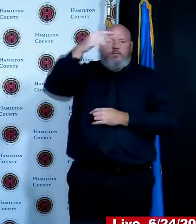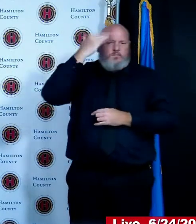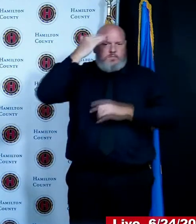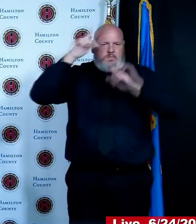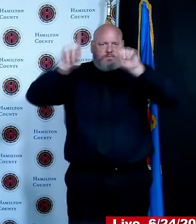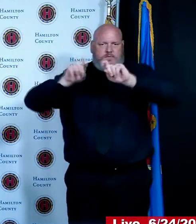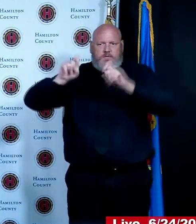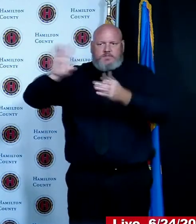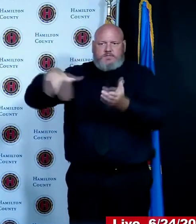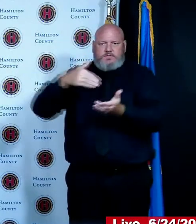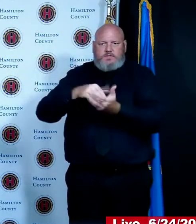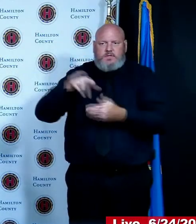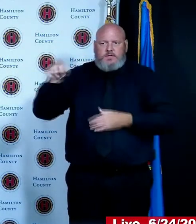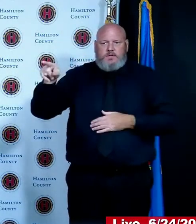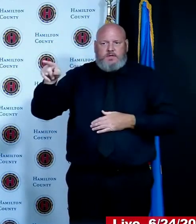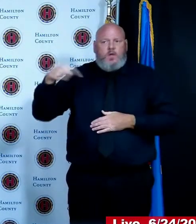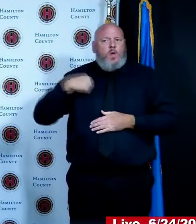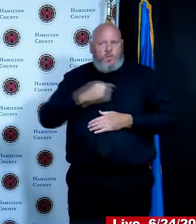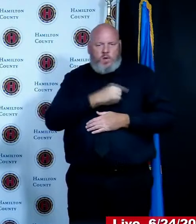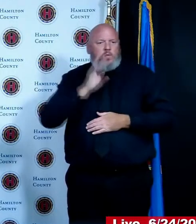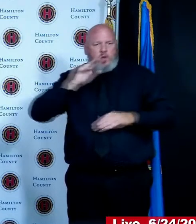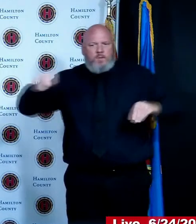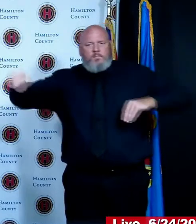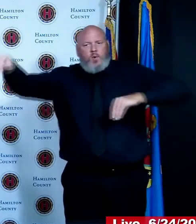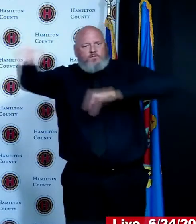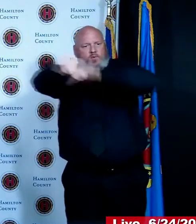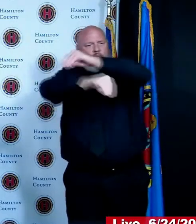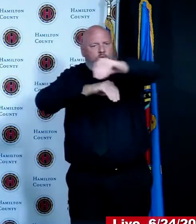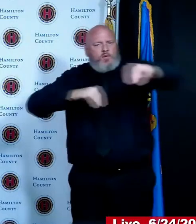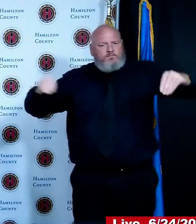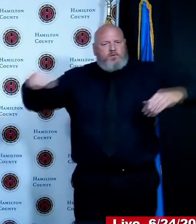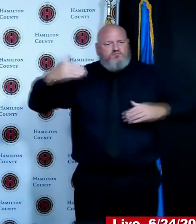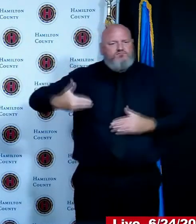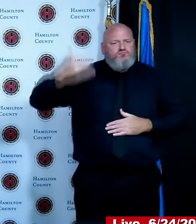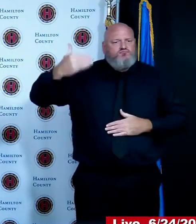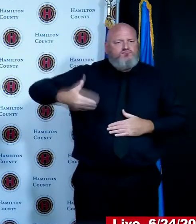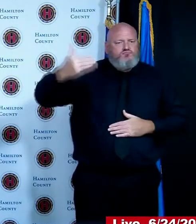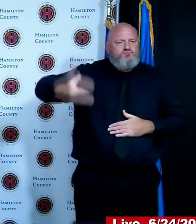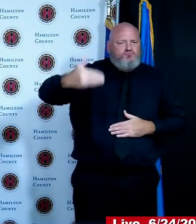what's needed to get them Commissioner Driehaus shared our website I continue